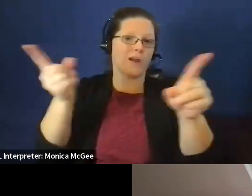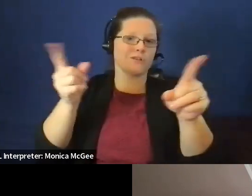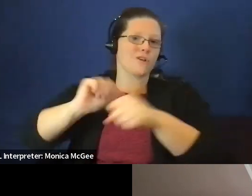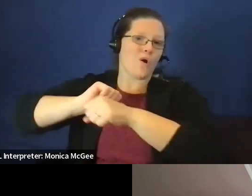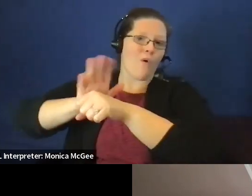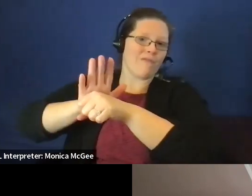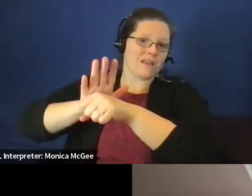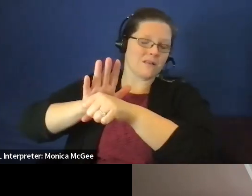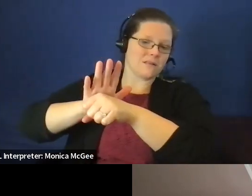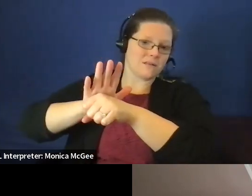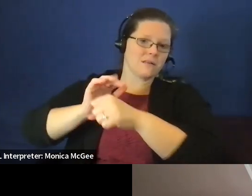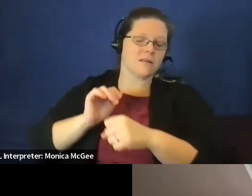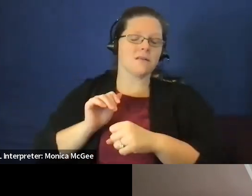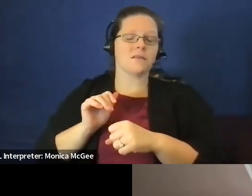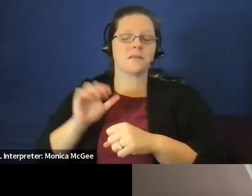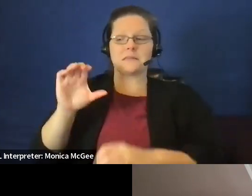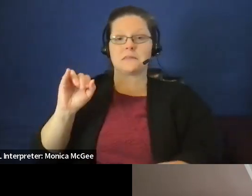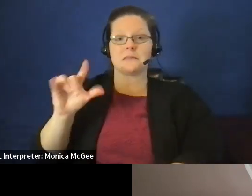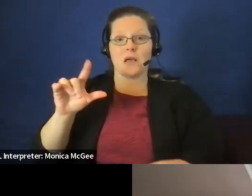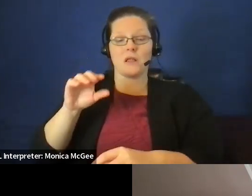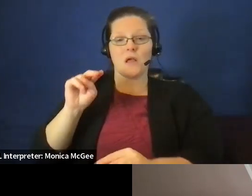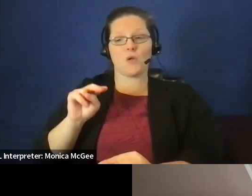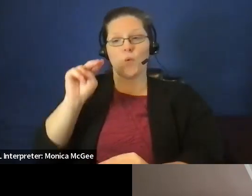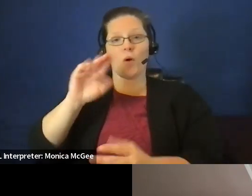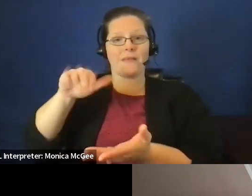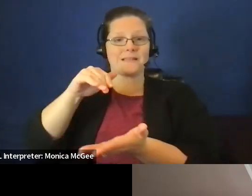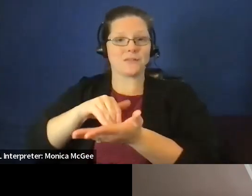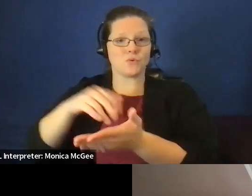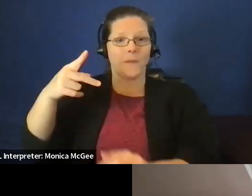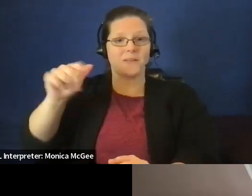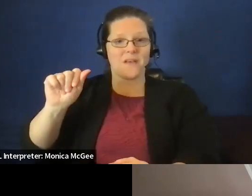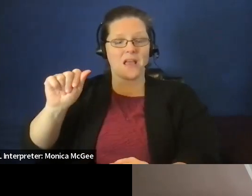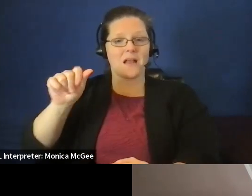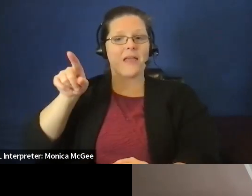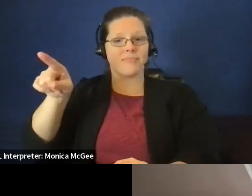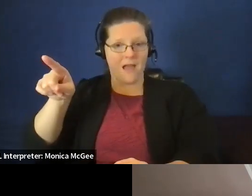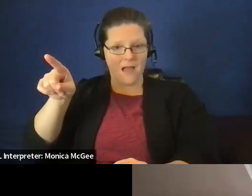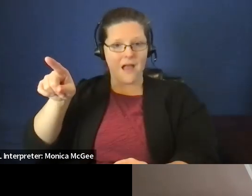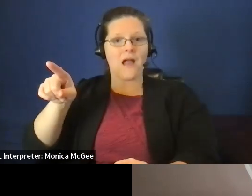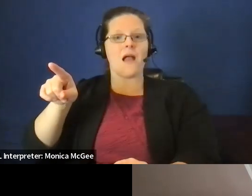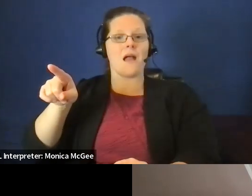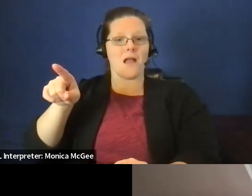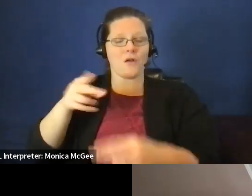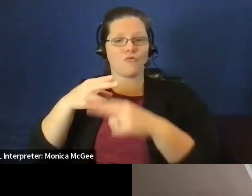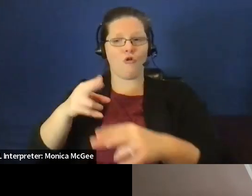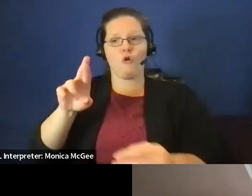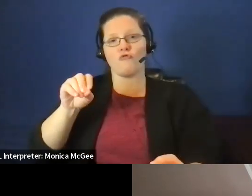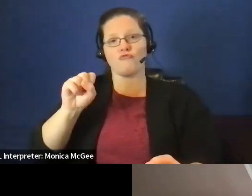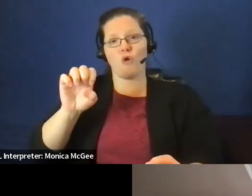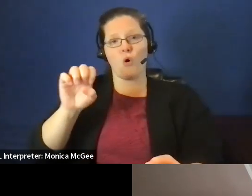center from independent living from throughout 2021 and still as there's a